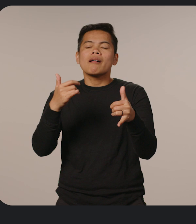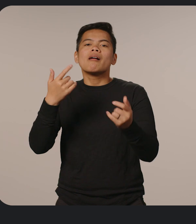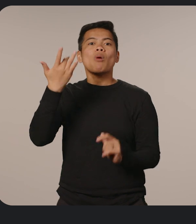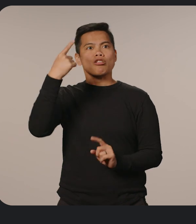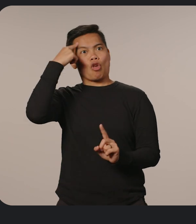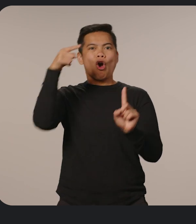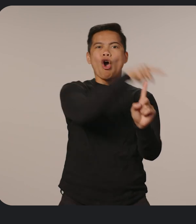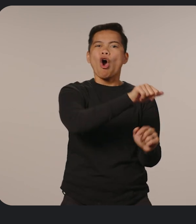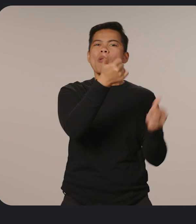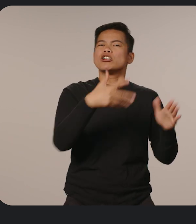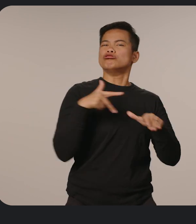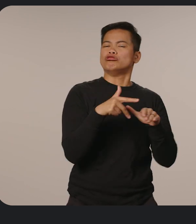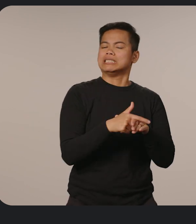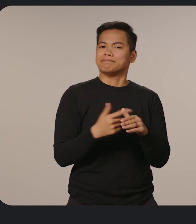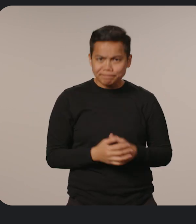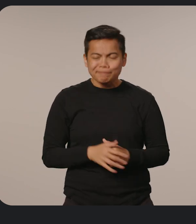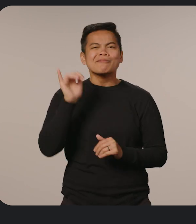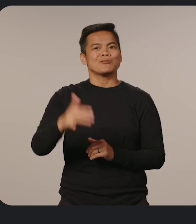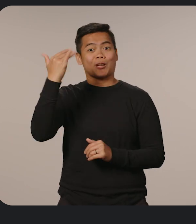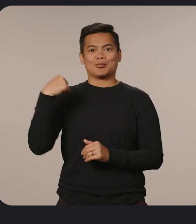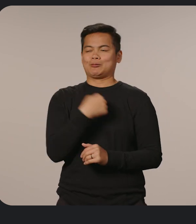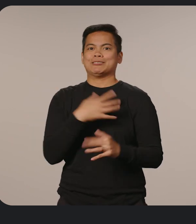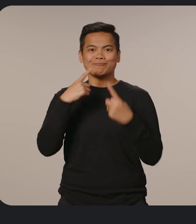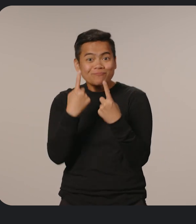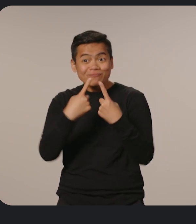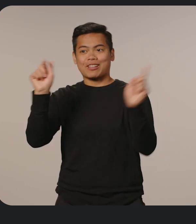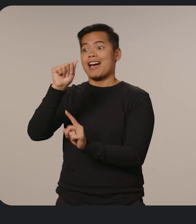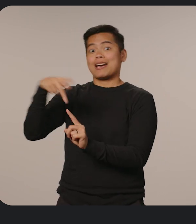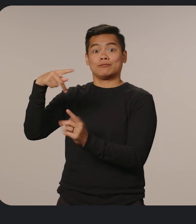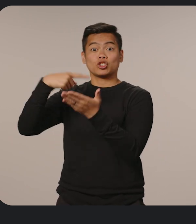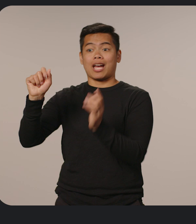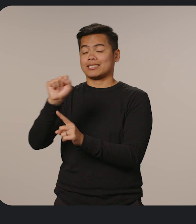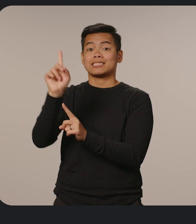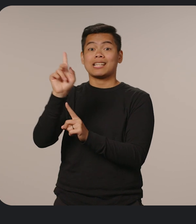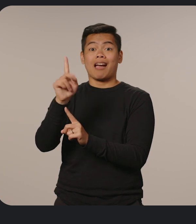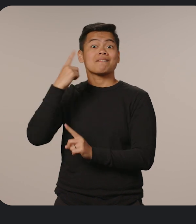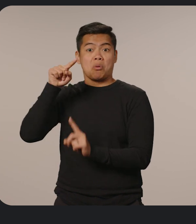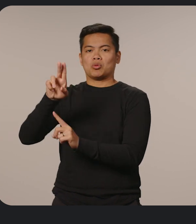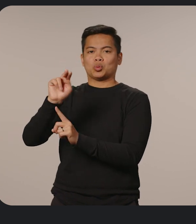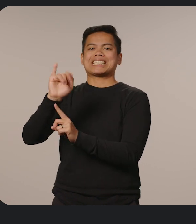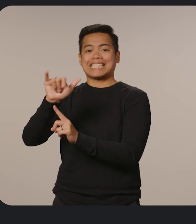players were cheating that's why we're happy to announce that